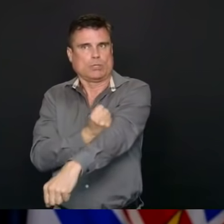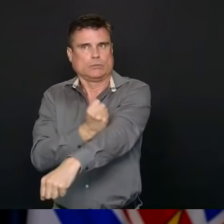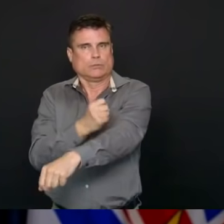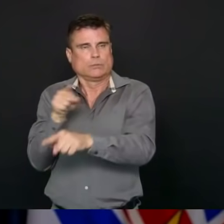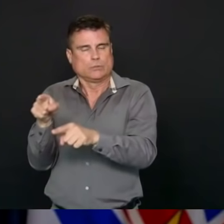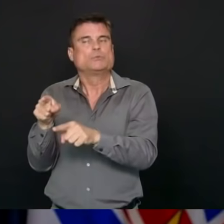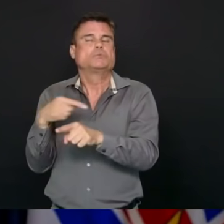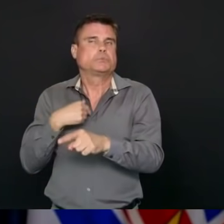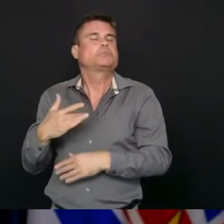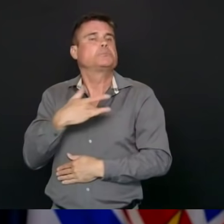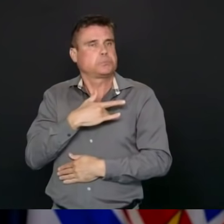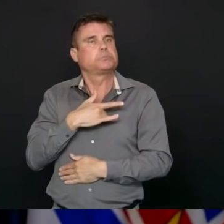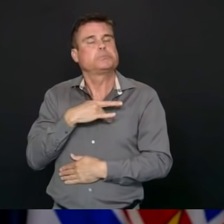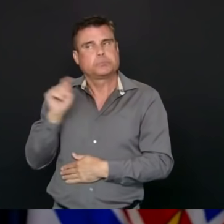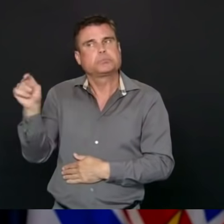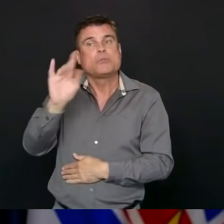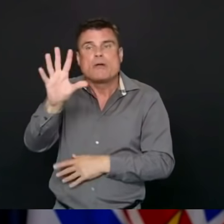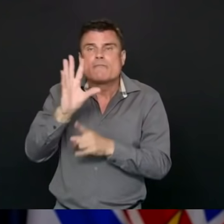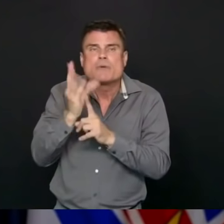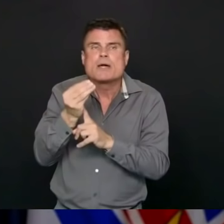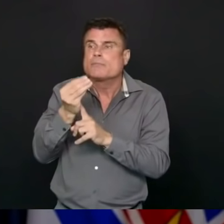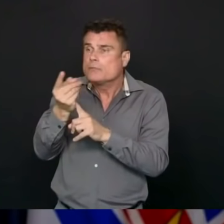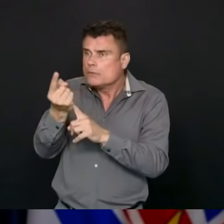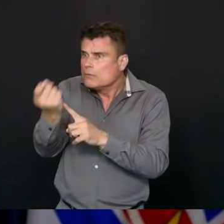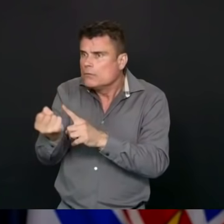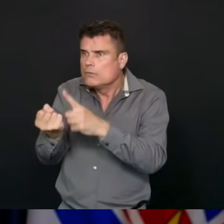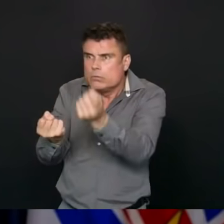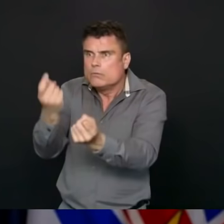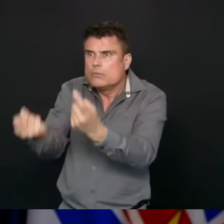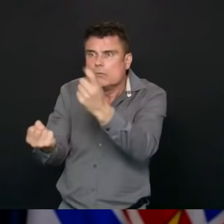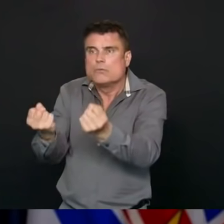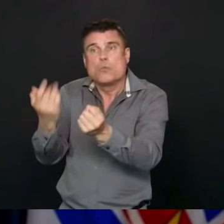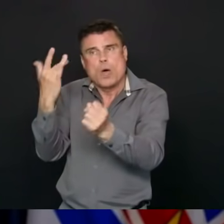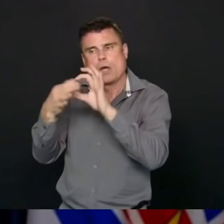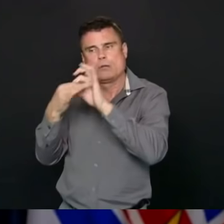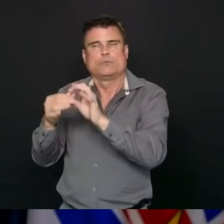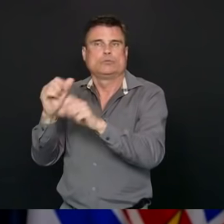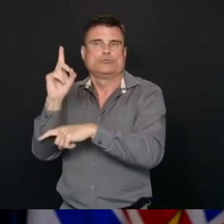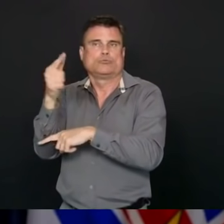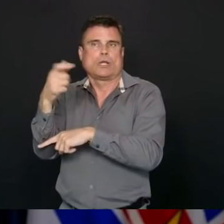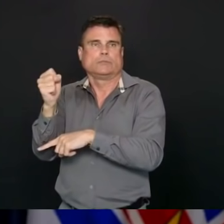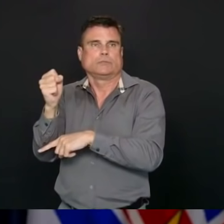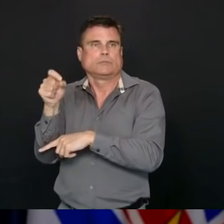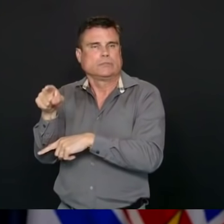to be an enormous problem and tragedy in our